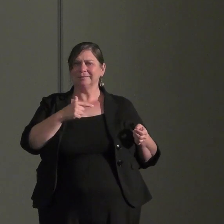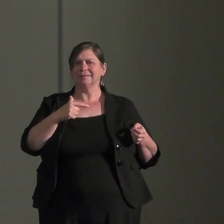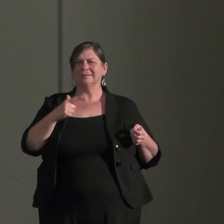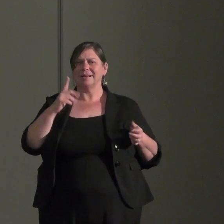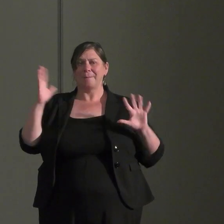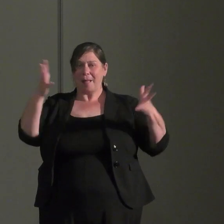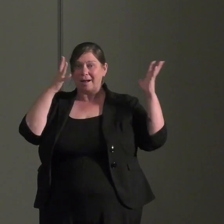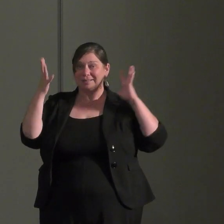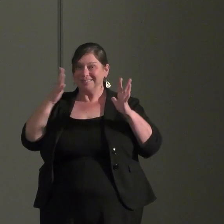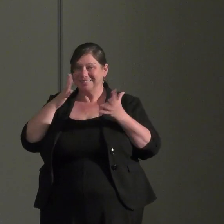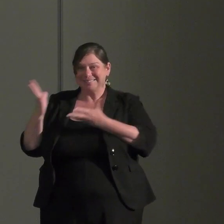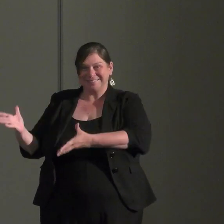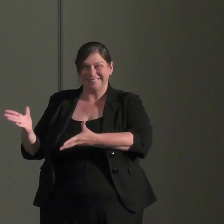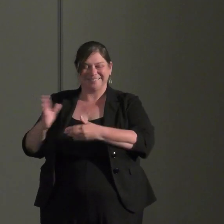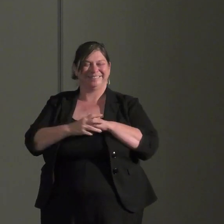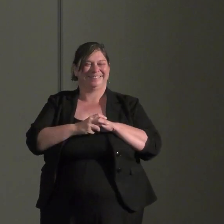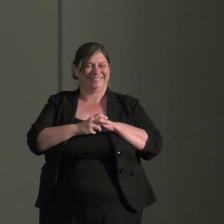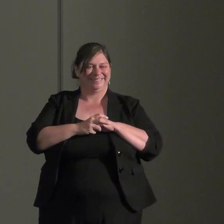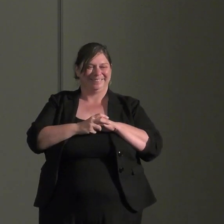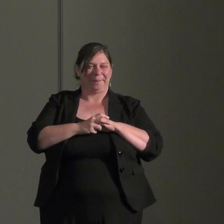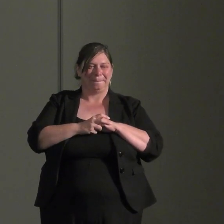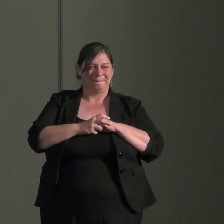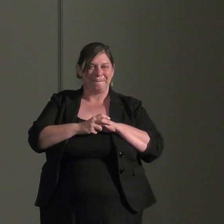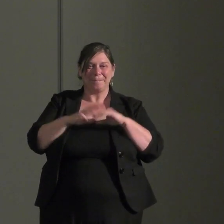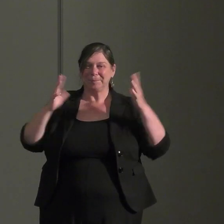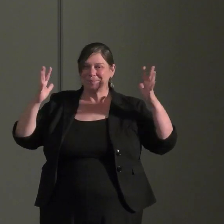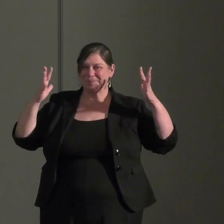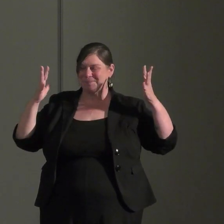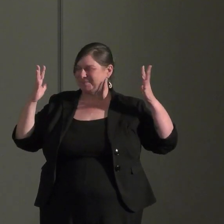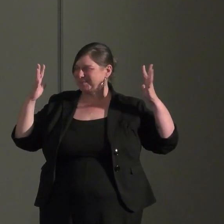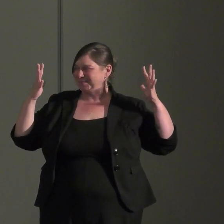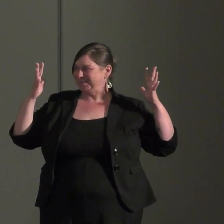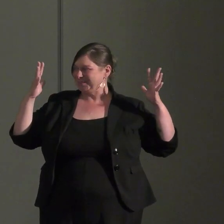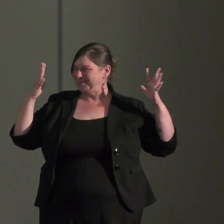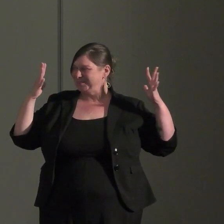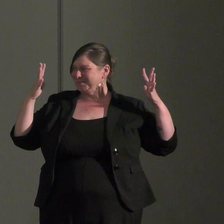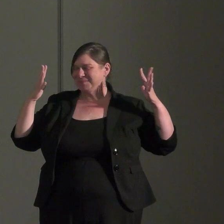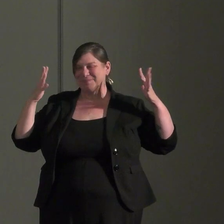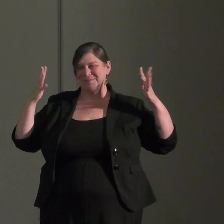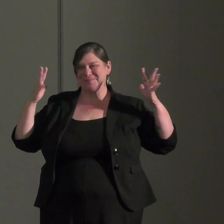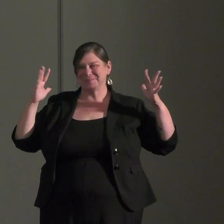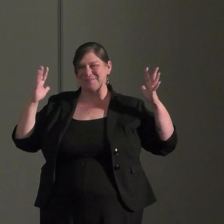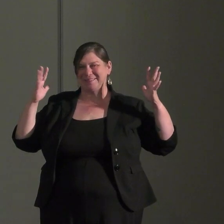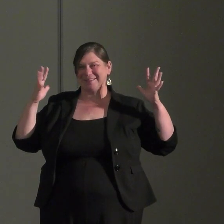for the two guest.